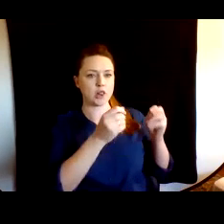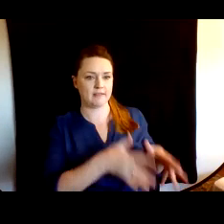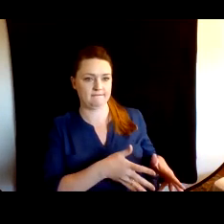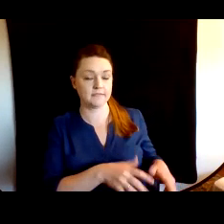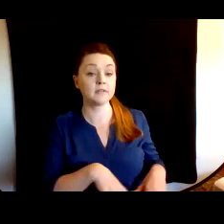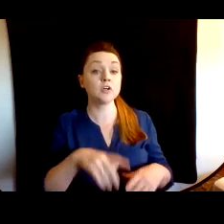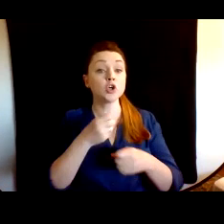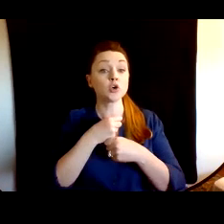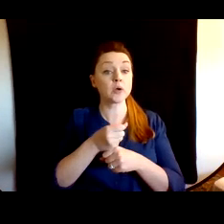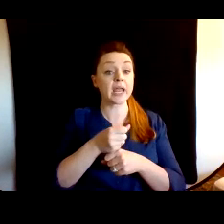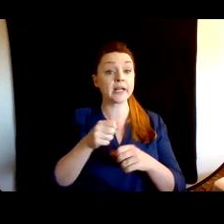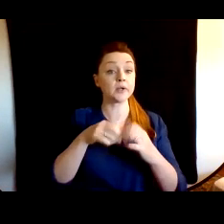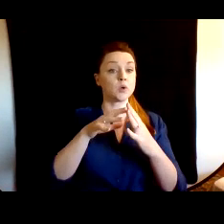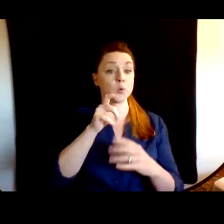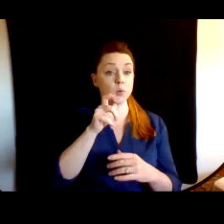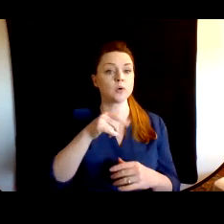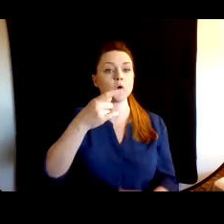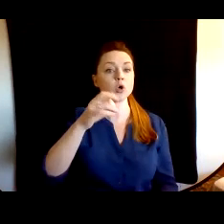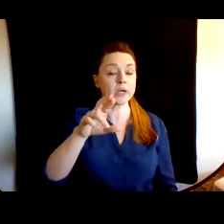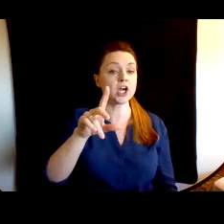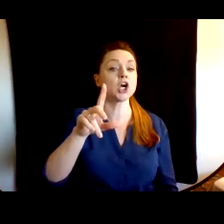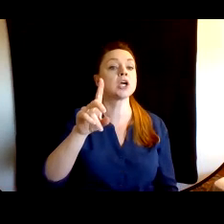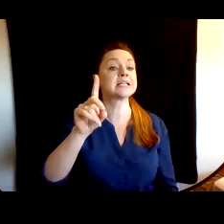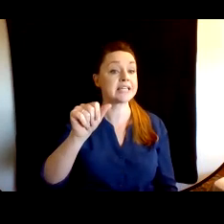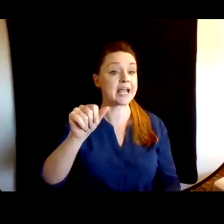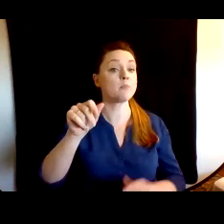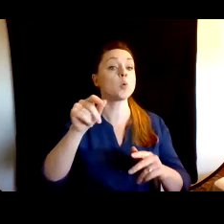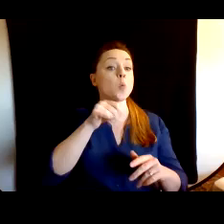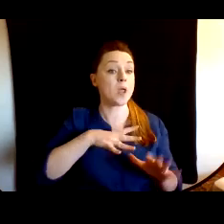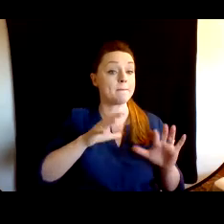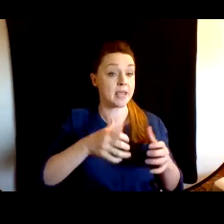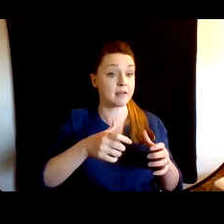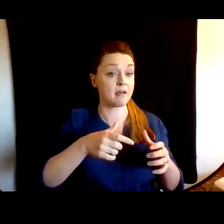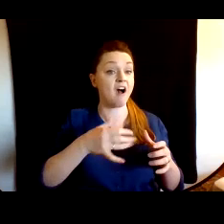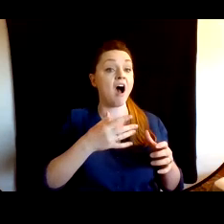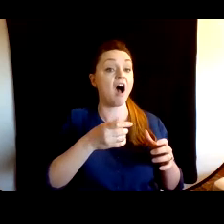by a group of queer disabled women of color who were connected through this performance group